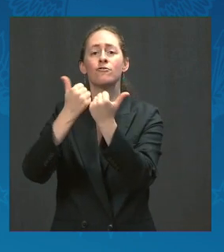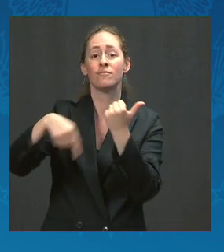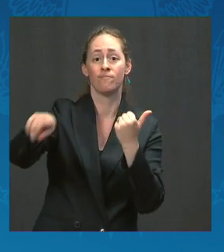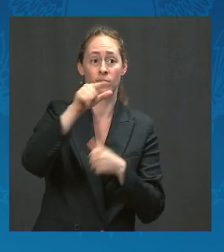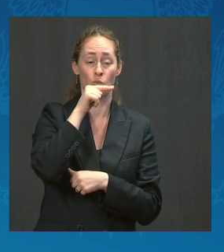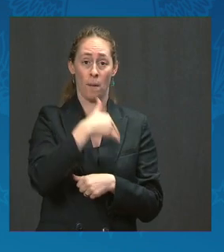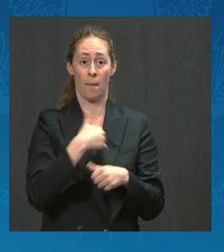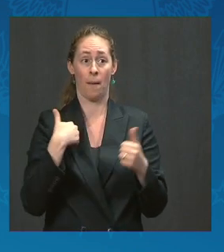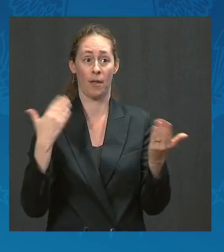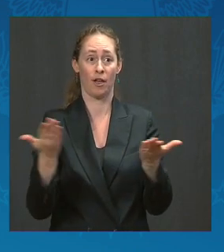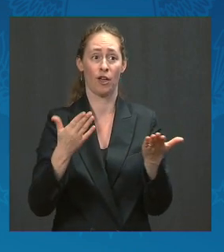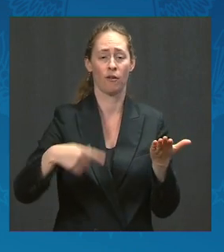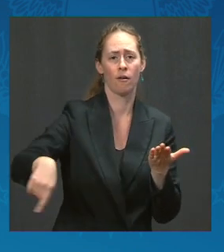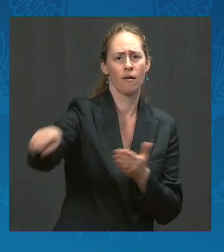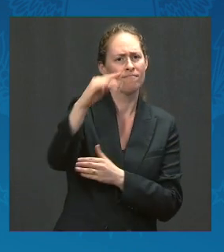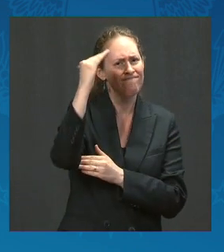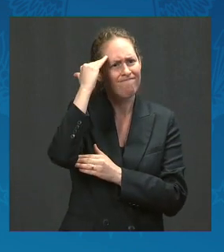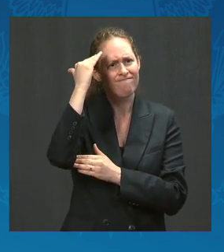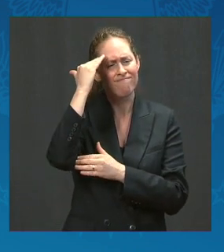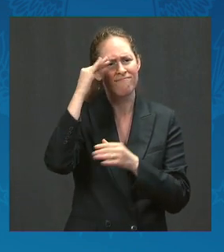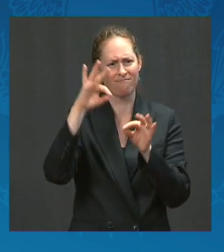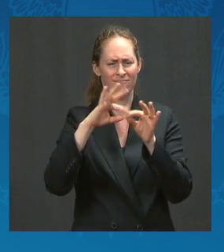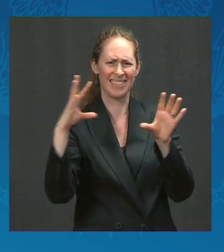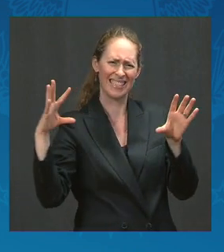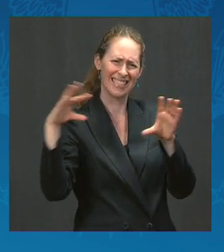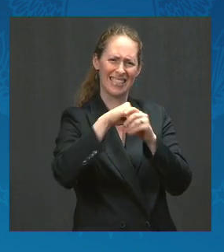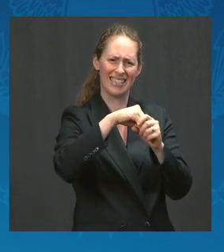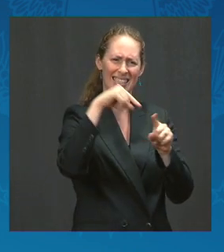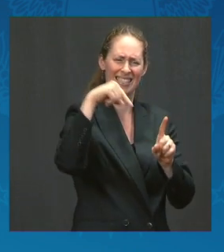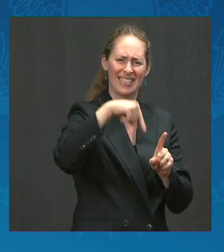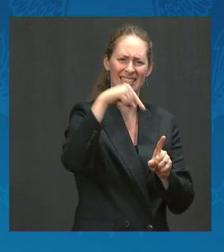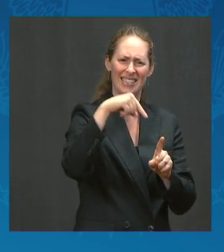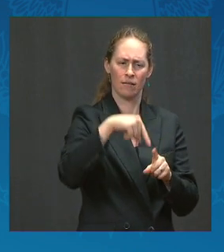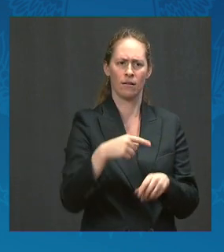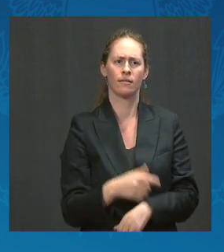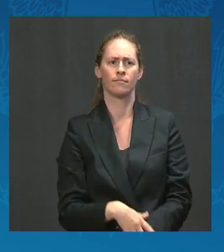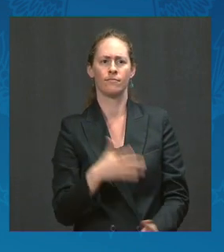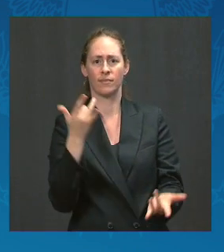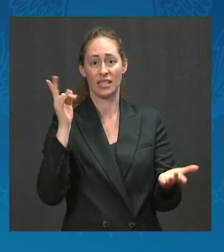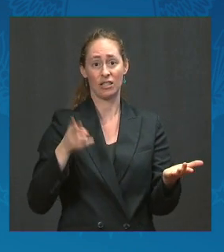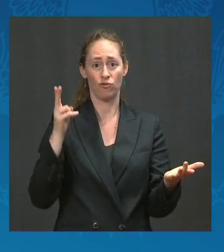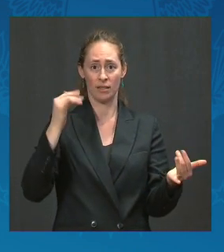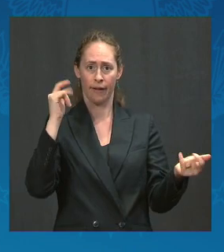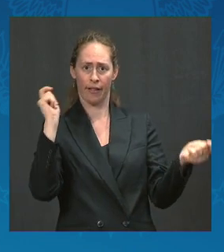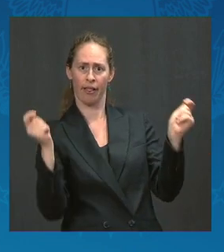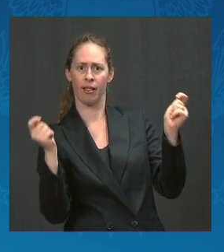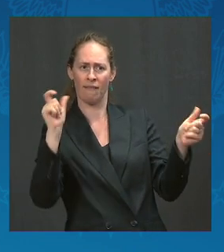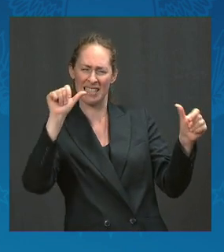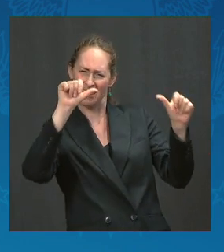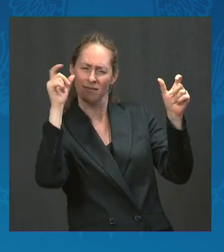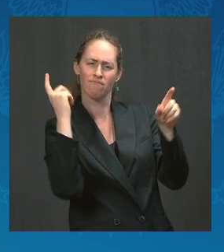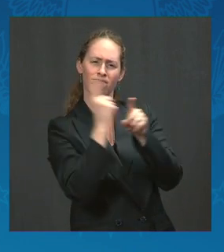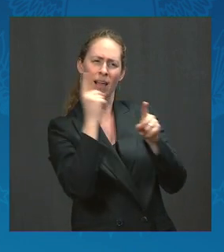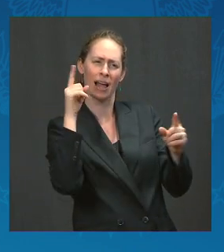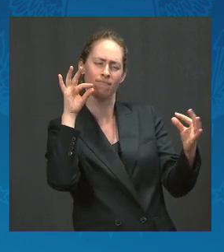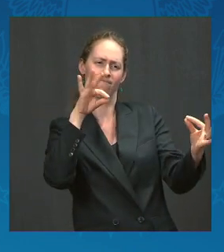played an integral role in shaping that history, the history of voting or the lack of voting in America.